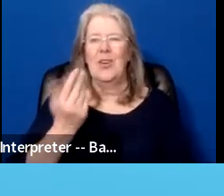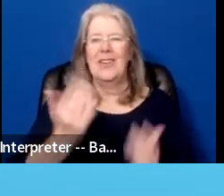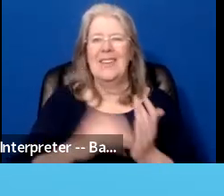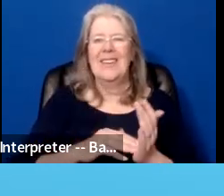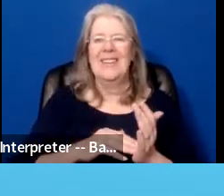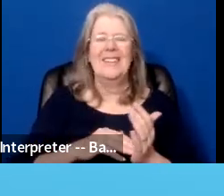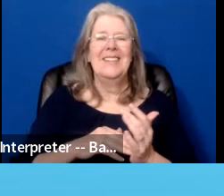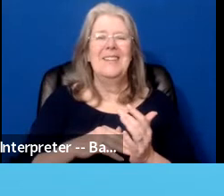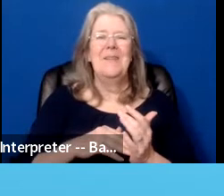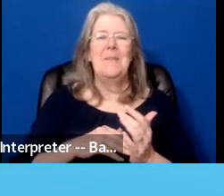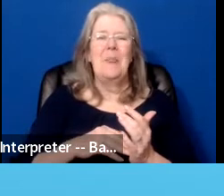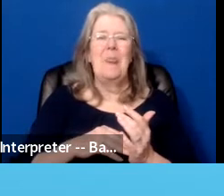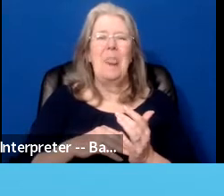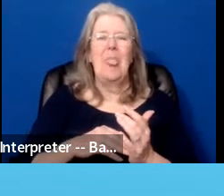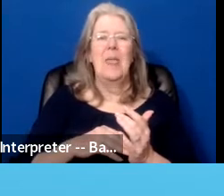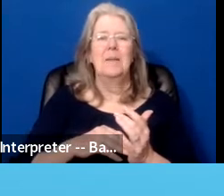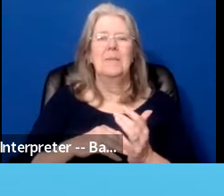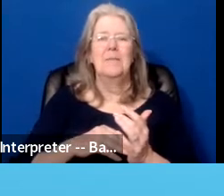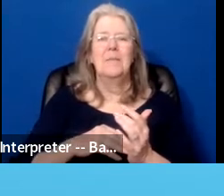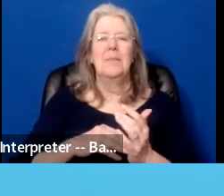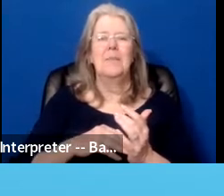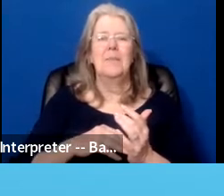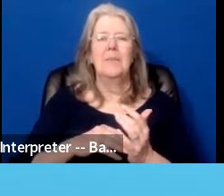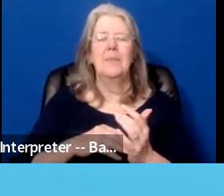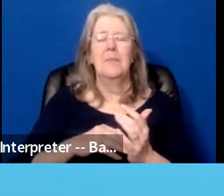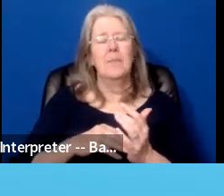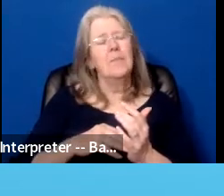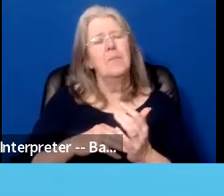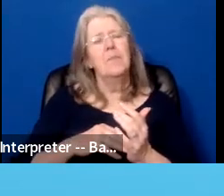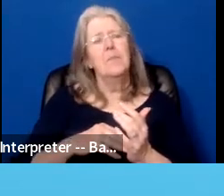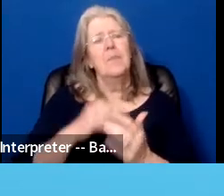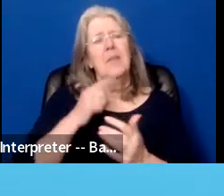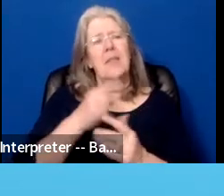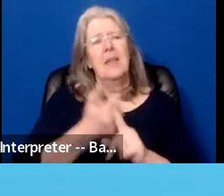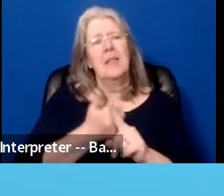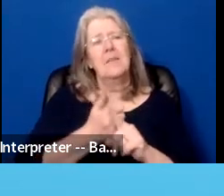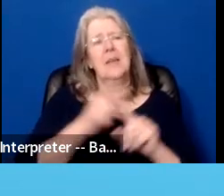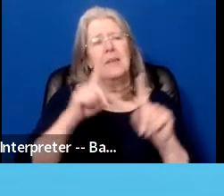asked you know they tested positive and they're wondering about if there's any new science